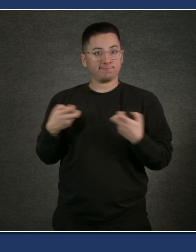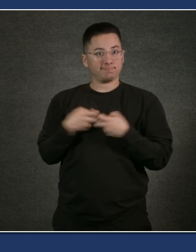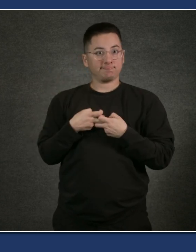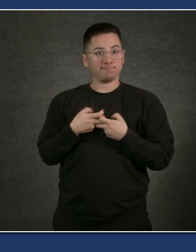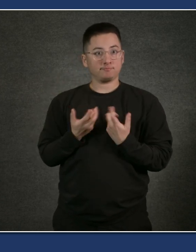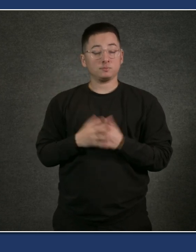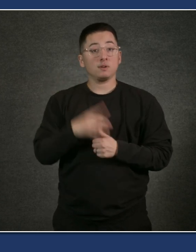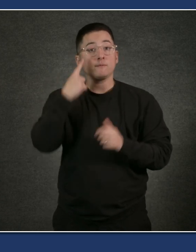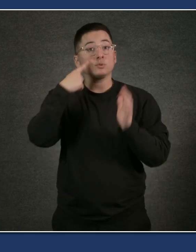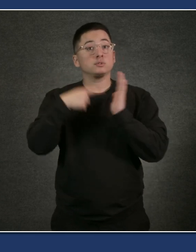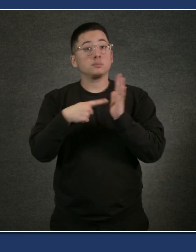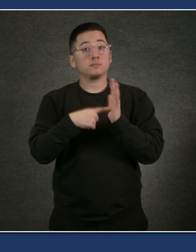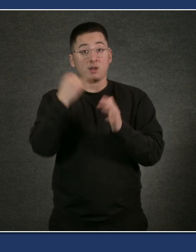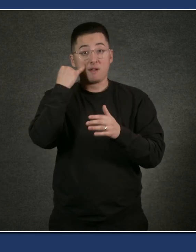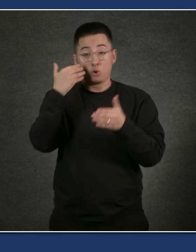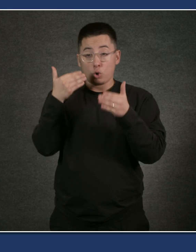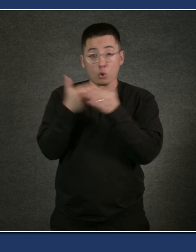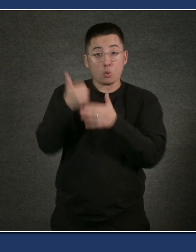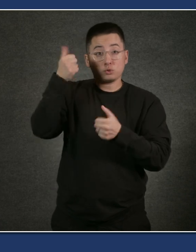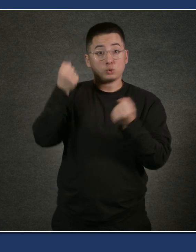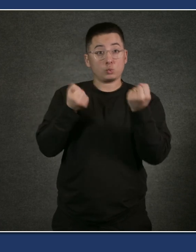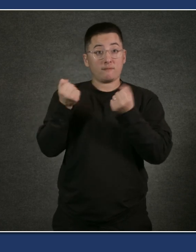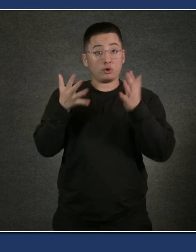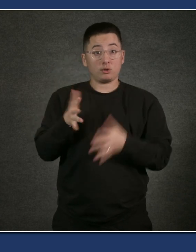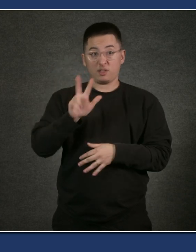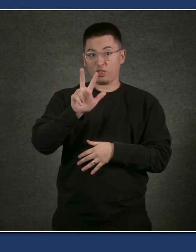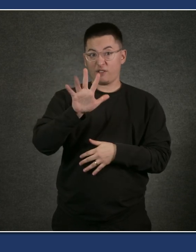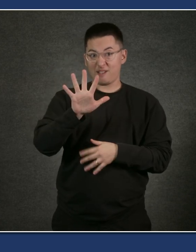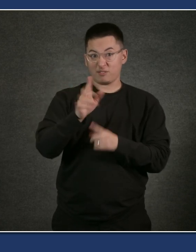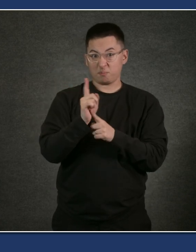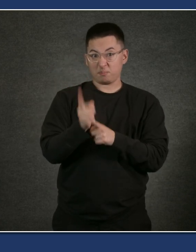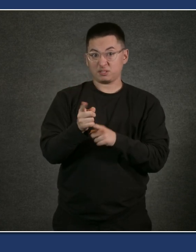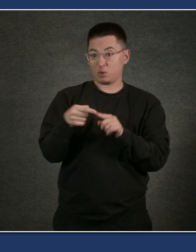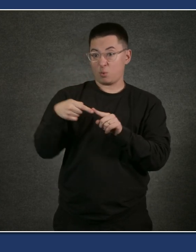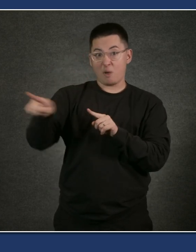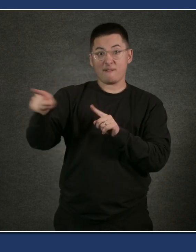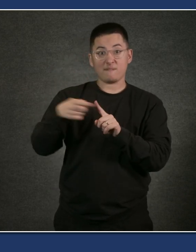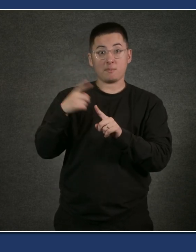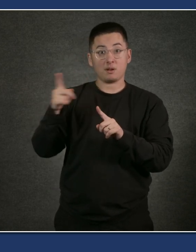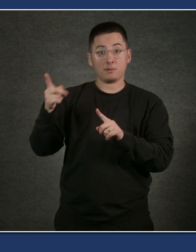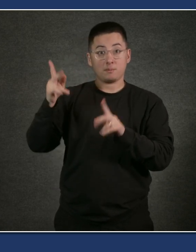is 35 miles from a passenger who has a four-hour appointment,